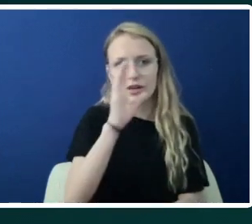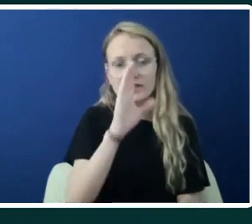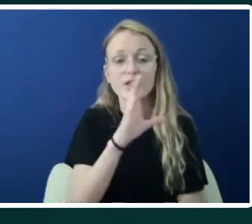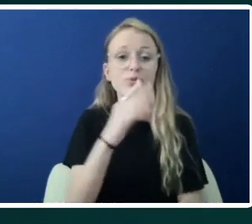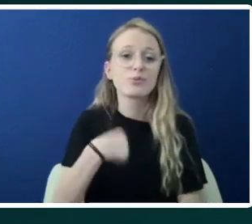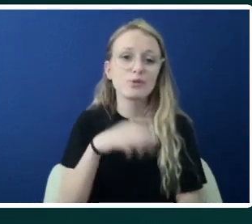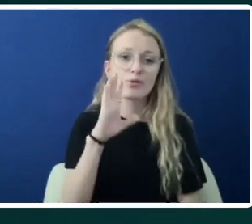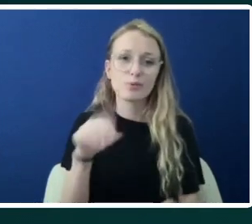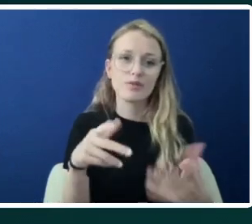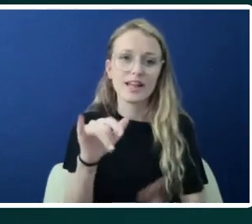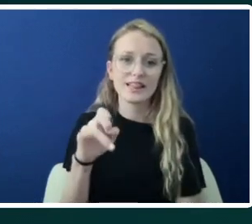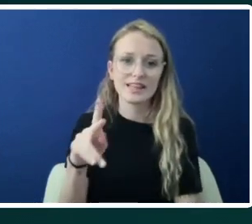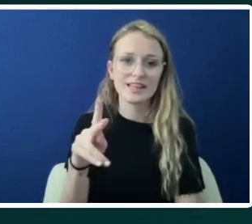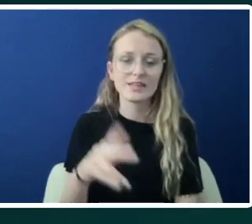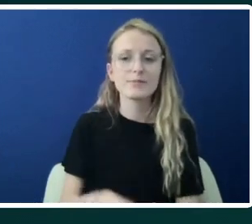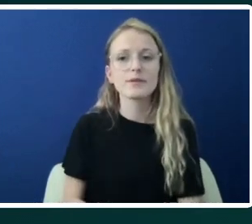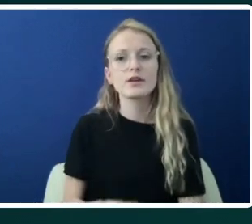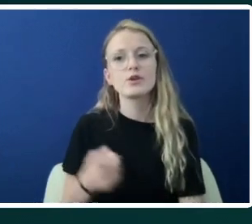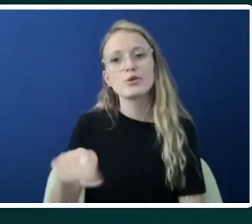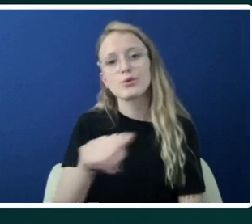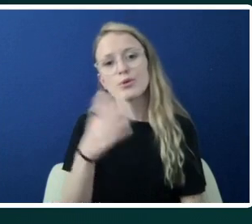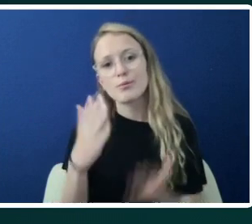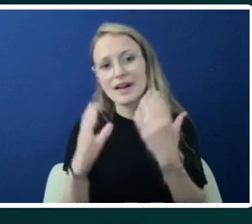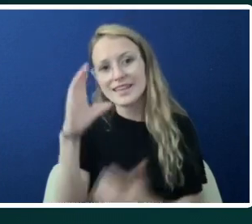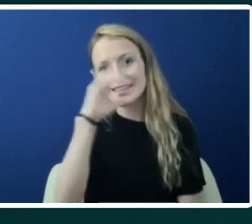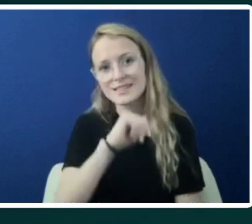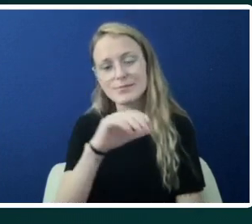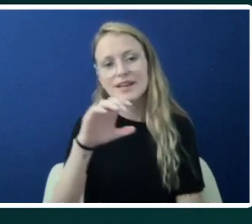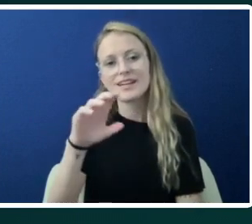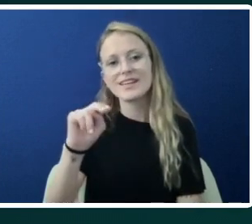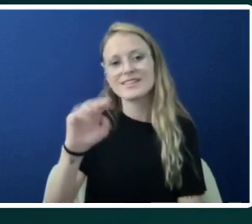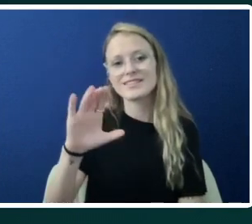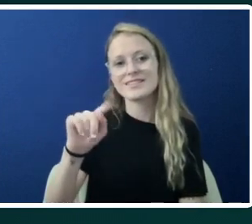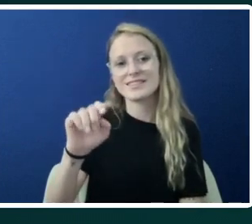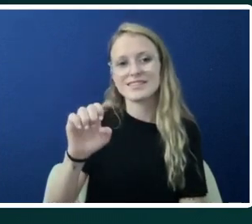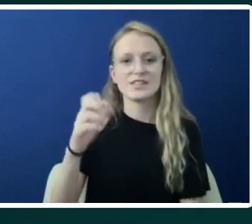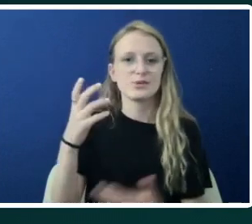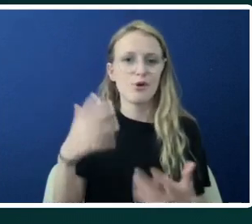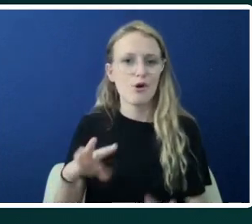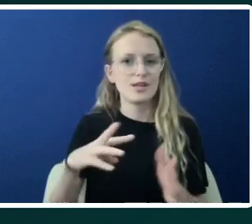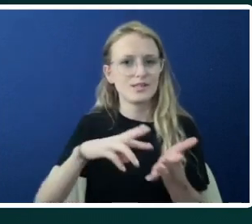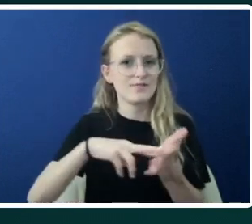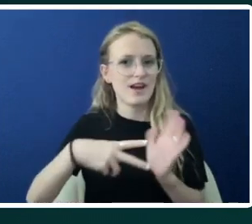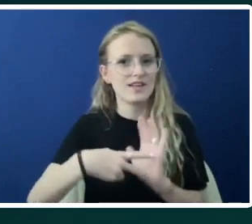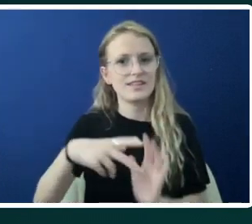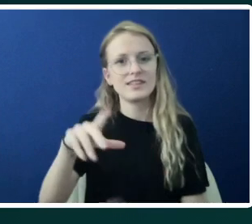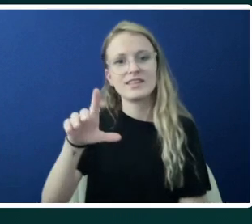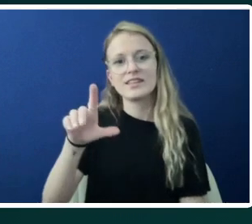As you might estimate, NCTE has defined what literacy means over time. And this